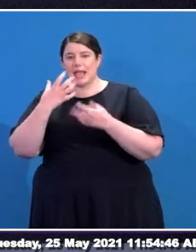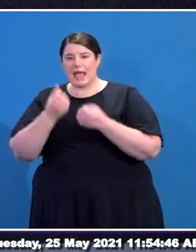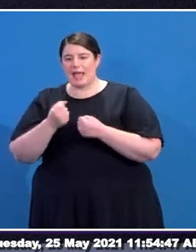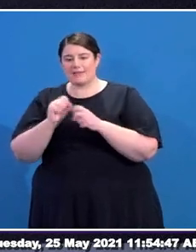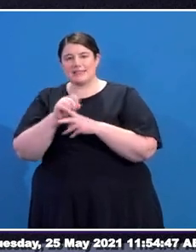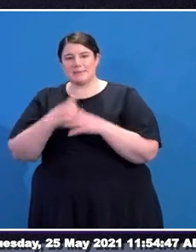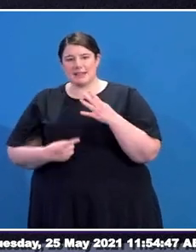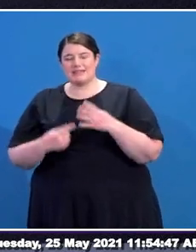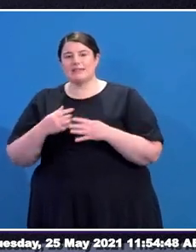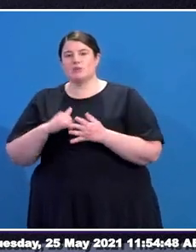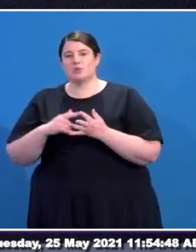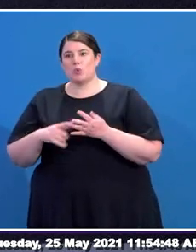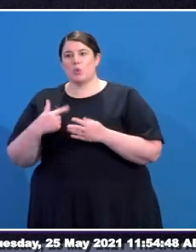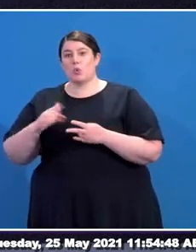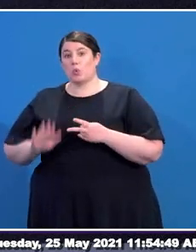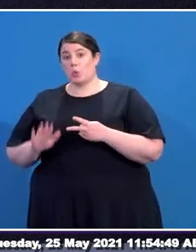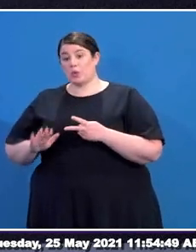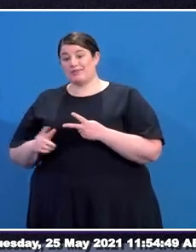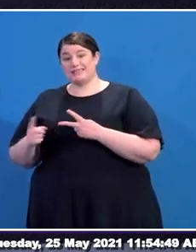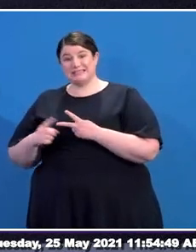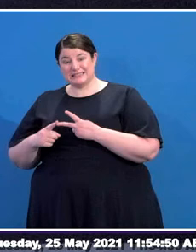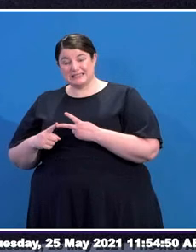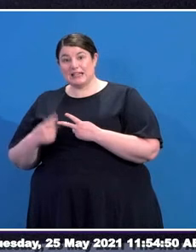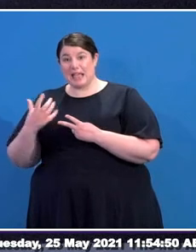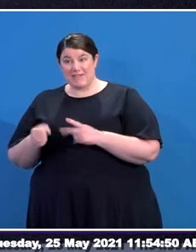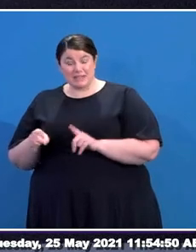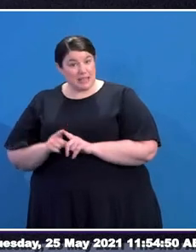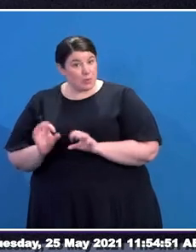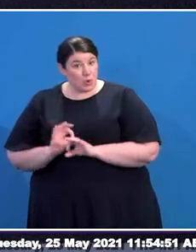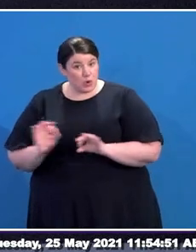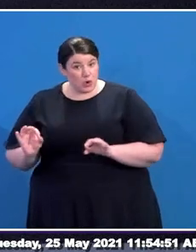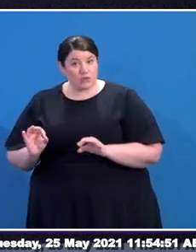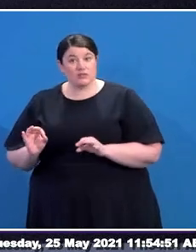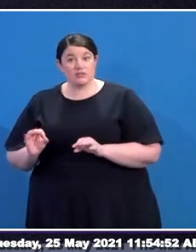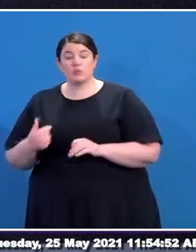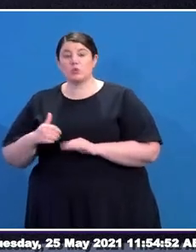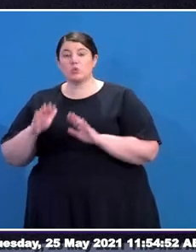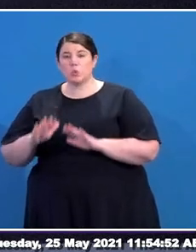And that meant waiting for five weeks. For the first five weeks of her life to pass.